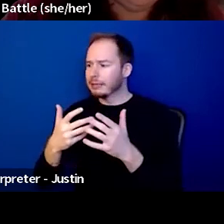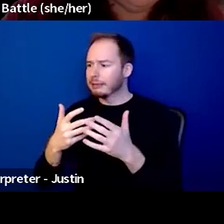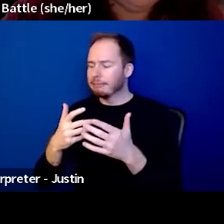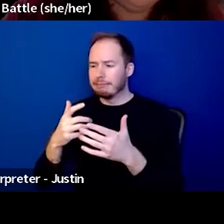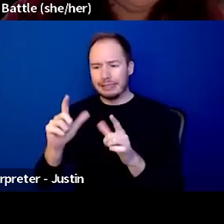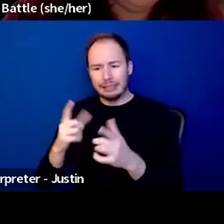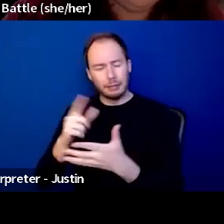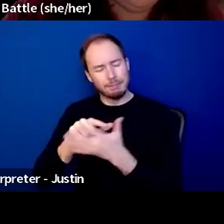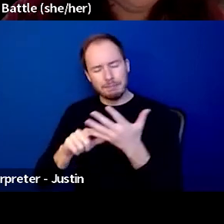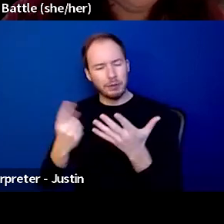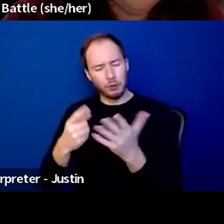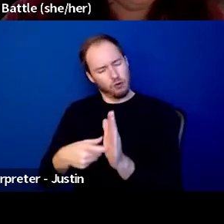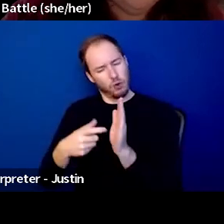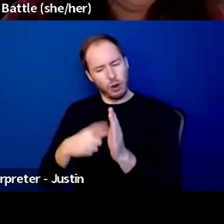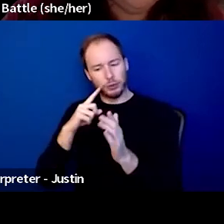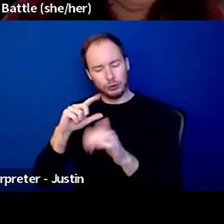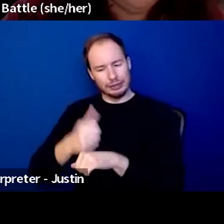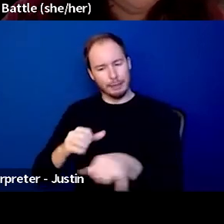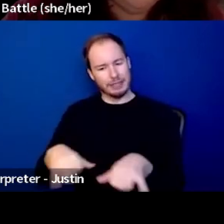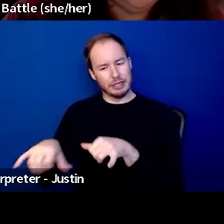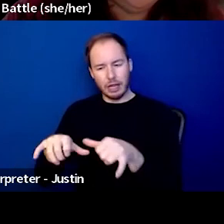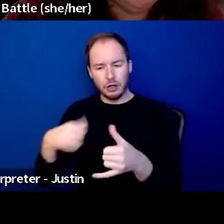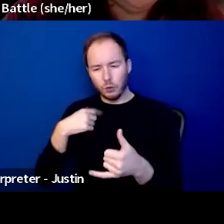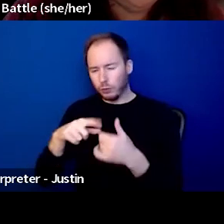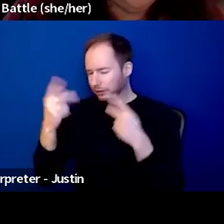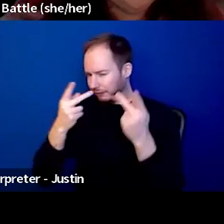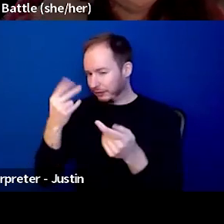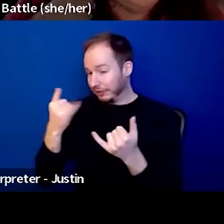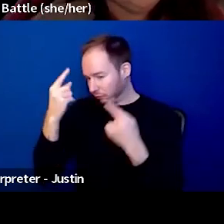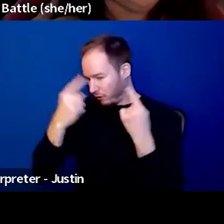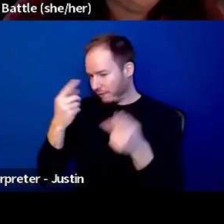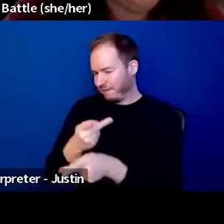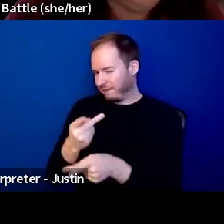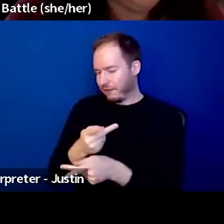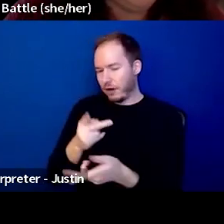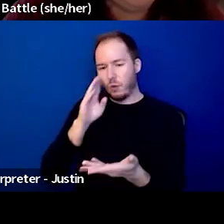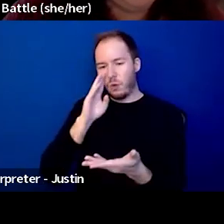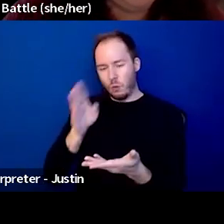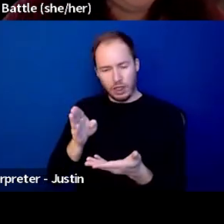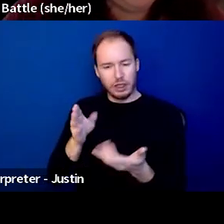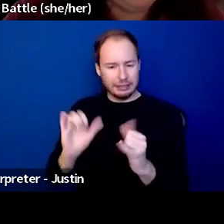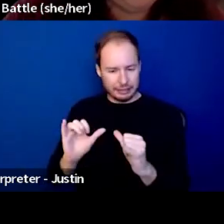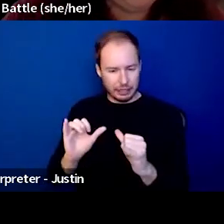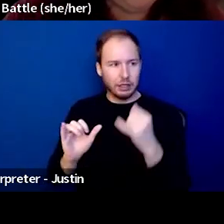And so that's just a little snippet. And so we are in the throes of exploring that right now.